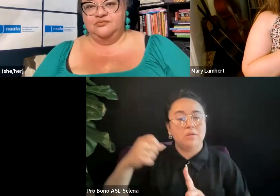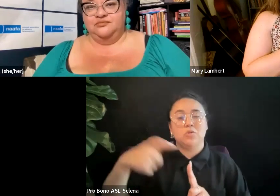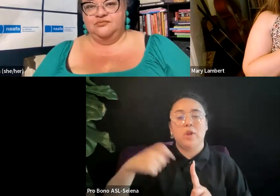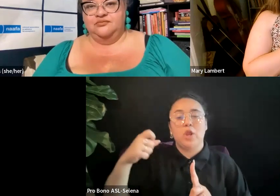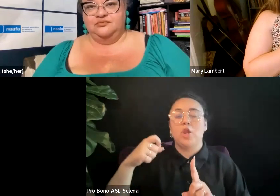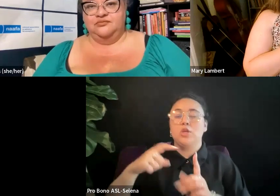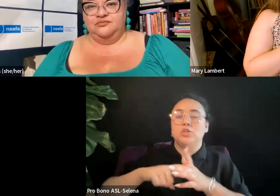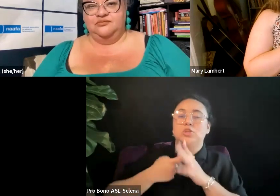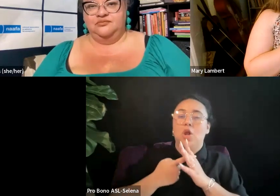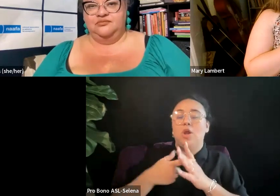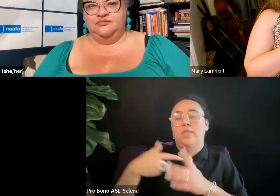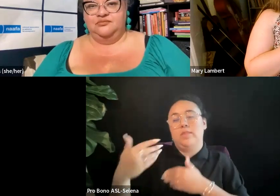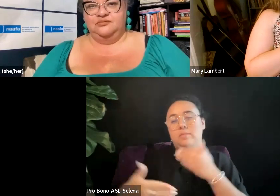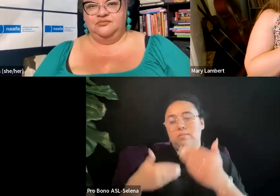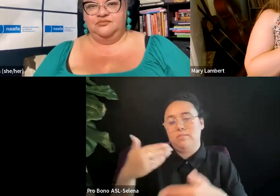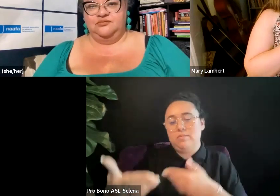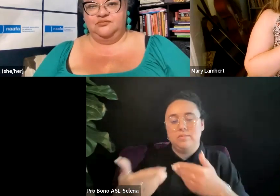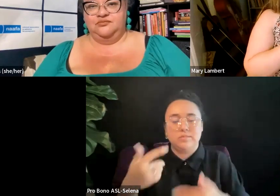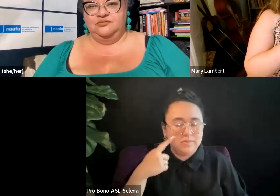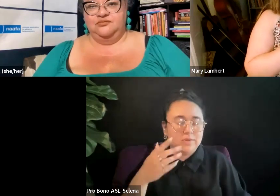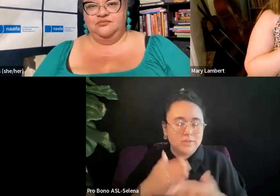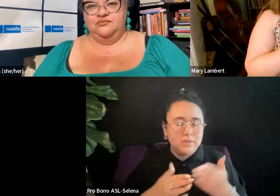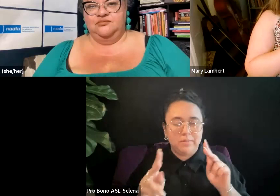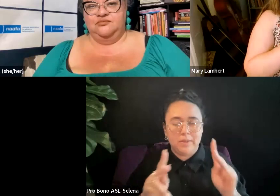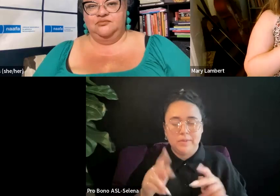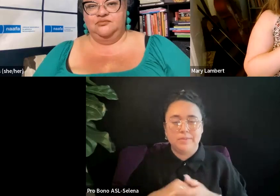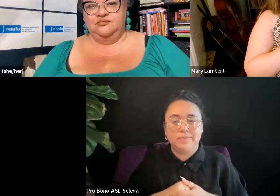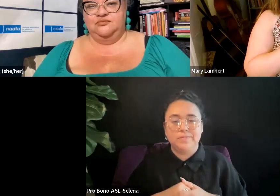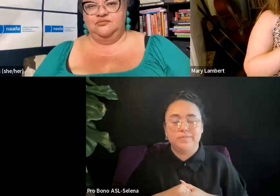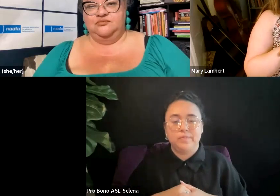And there's a reason, usually when I'm when I'm after